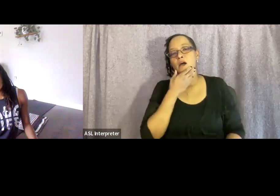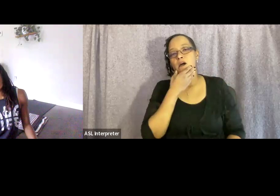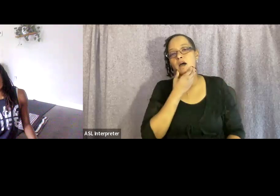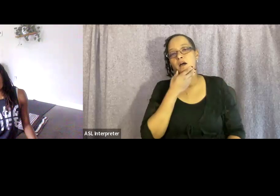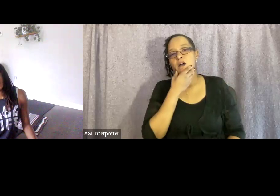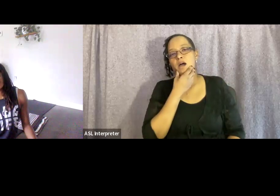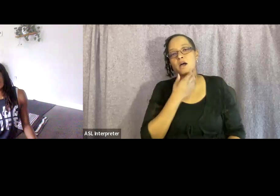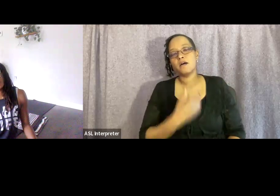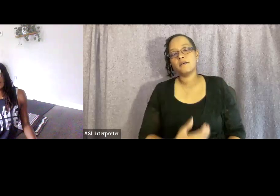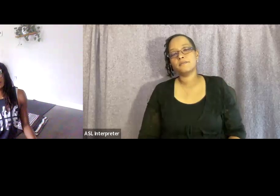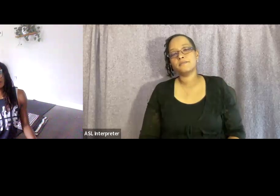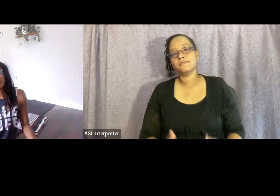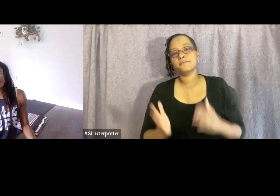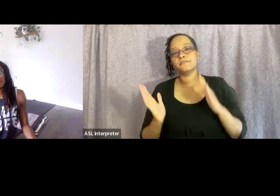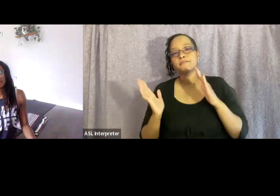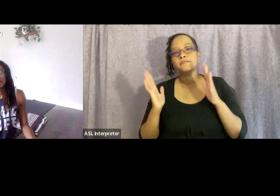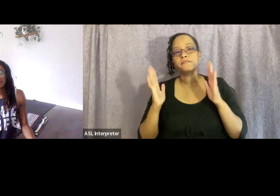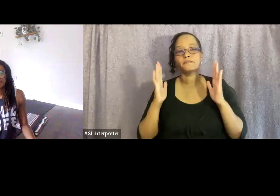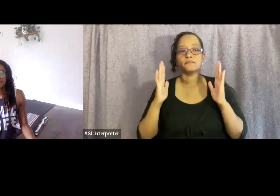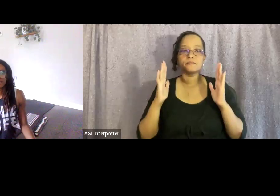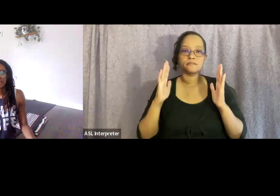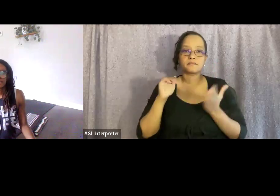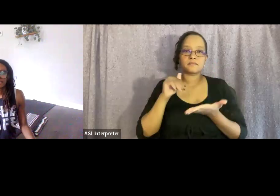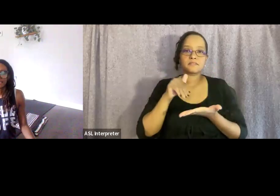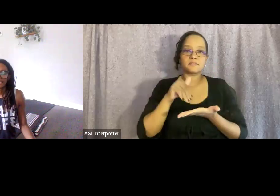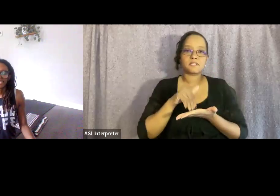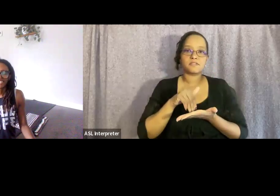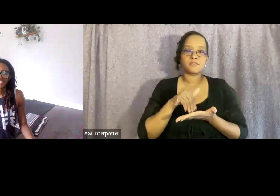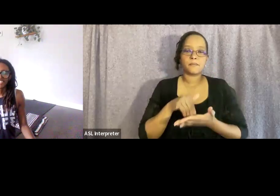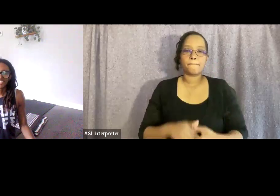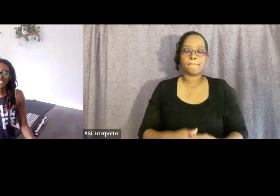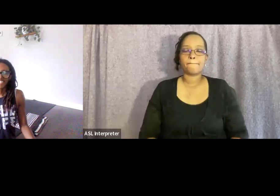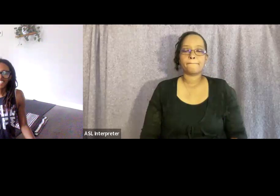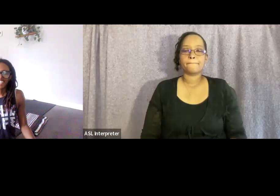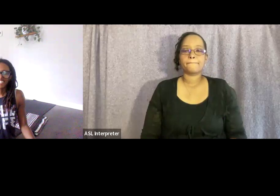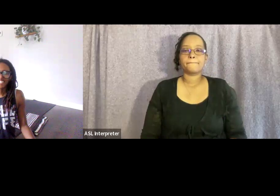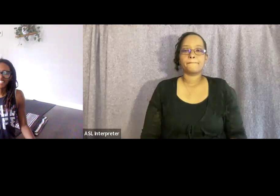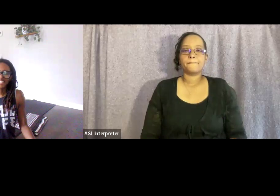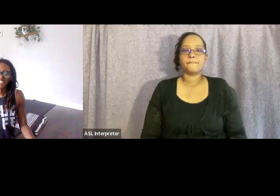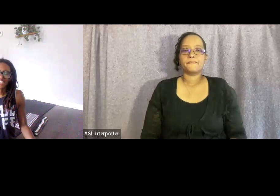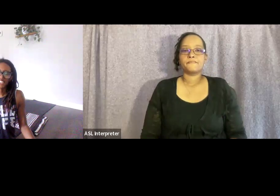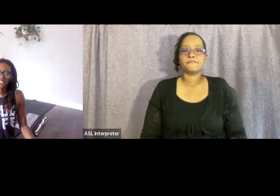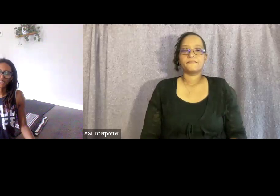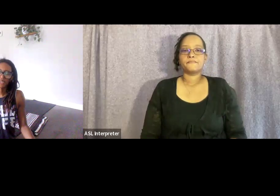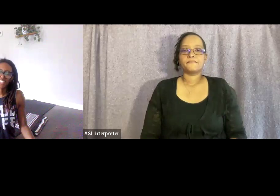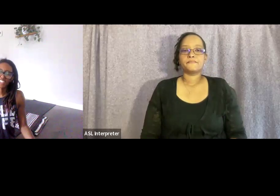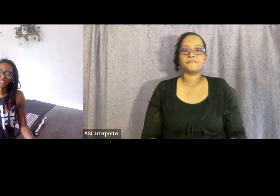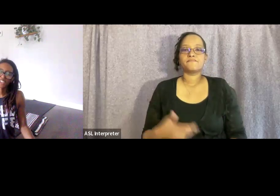And then gently come back to center, and then tick-tock the other way,